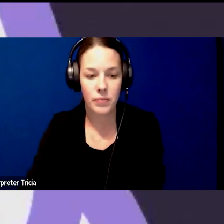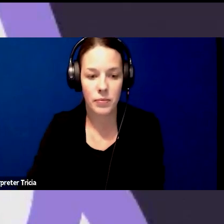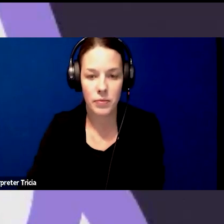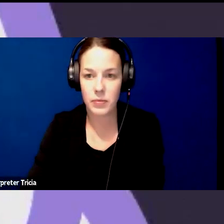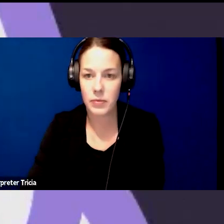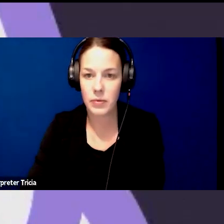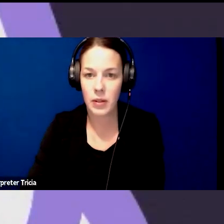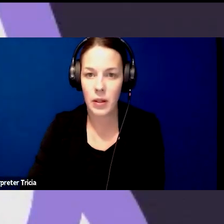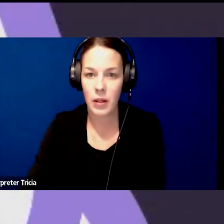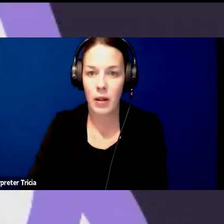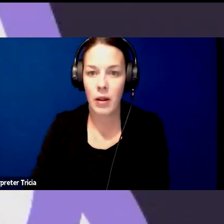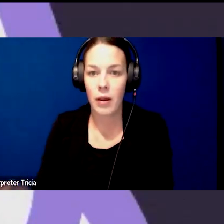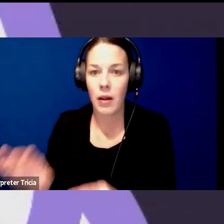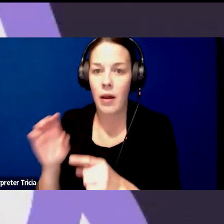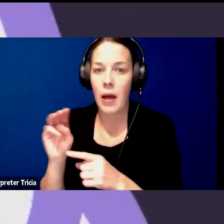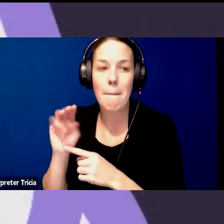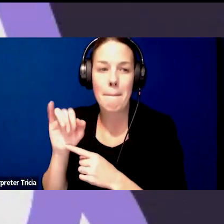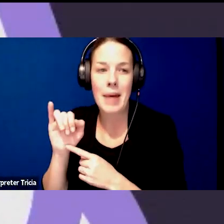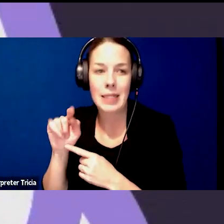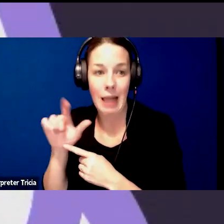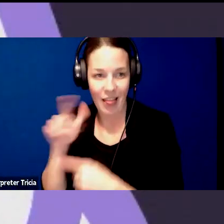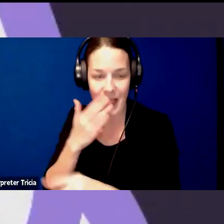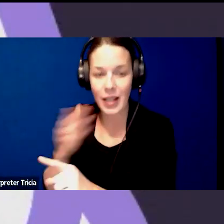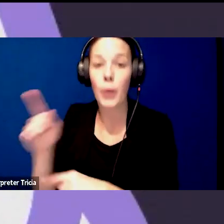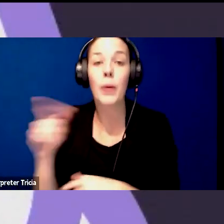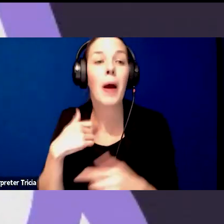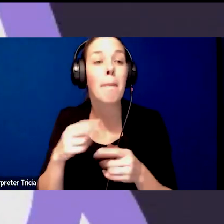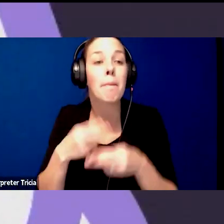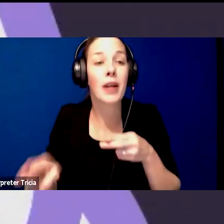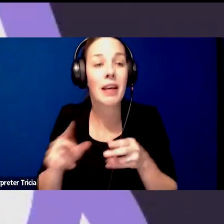introducing you to the LAA Wayfinder, and then our colleague Gigi Ban